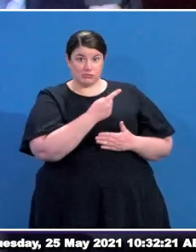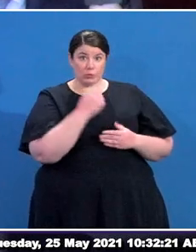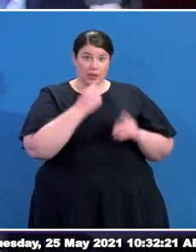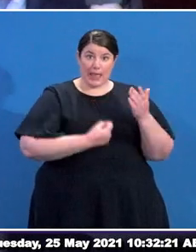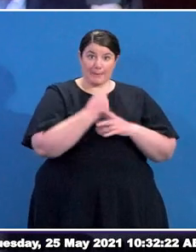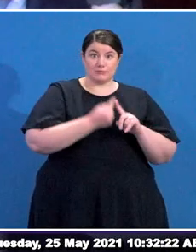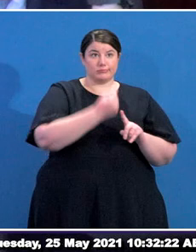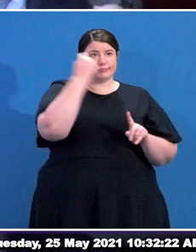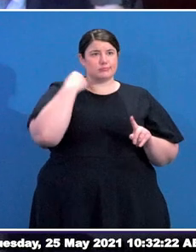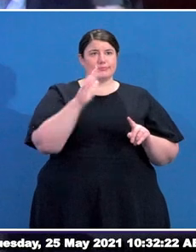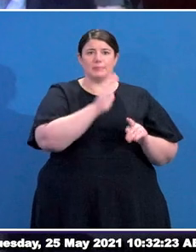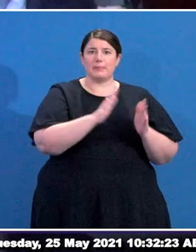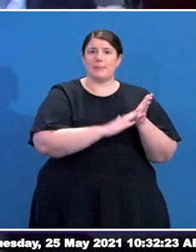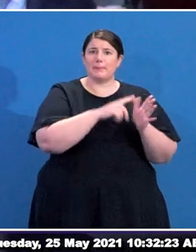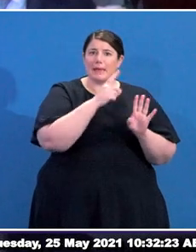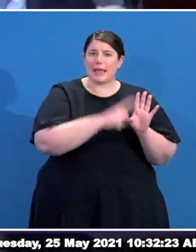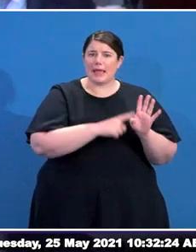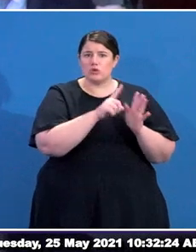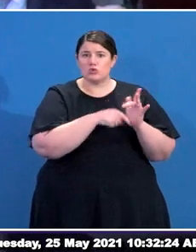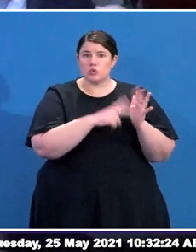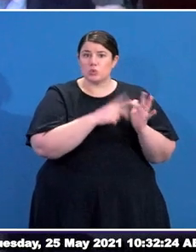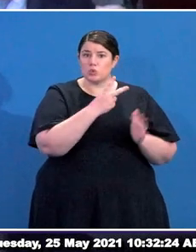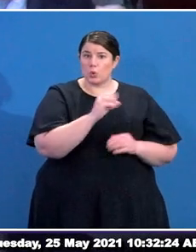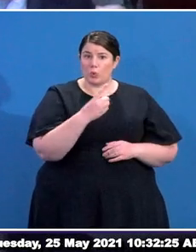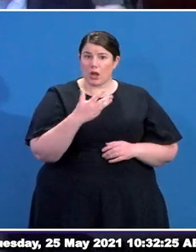I think it was late May or early June, (CROSSTALK)